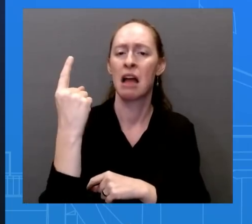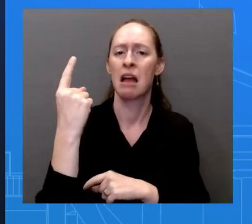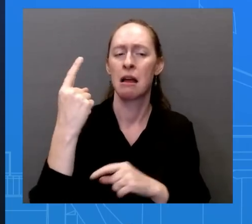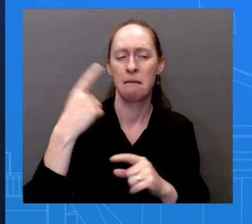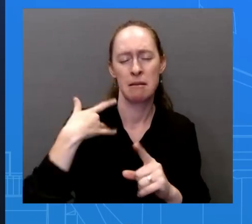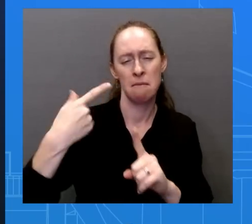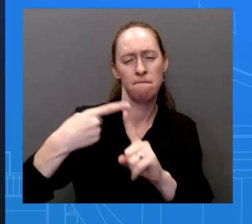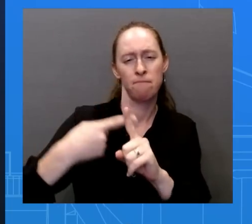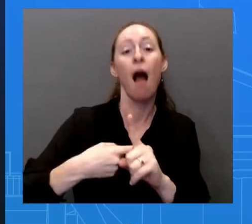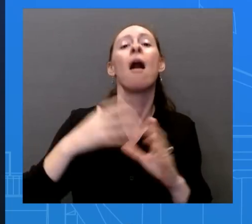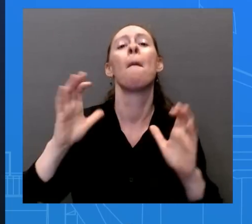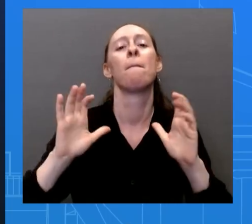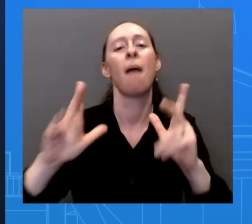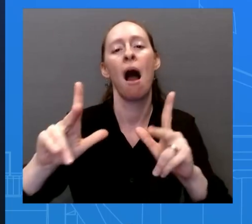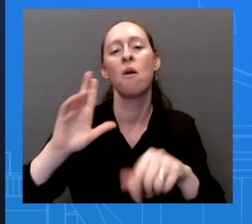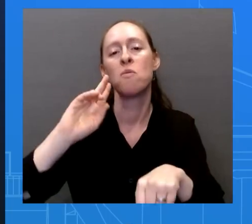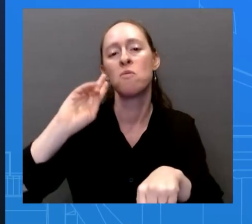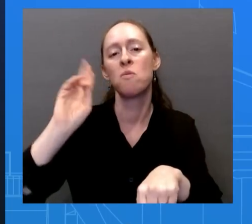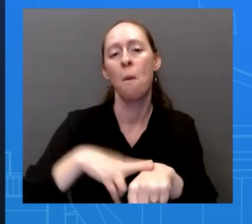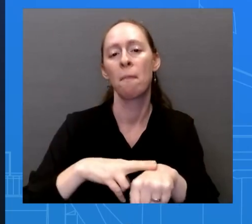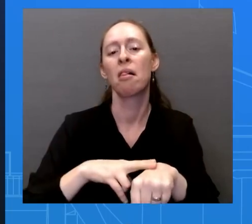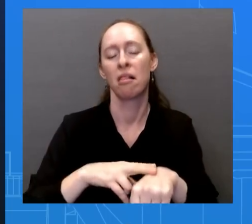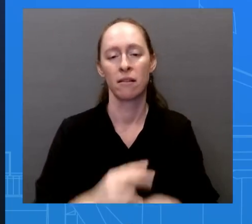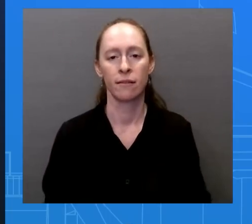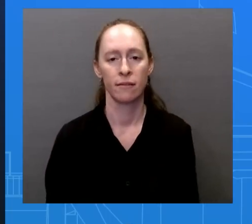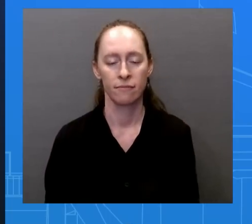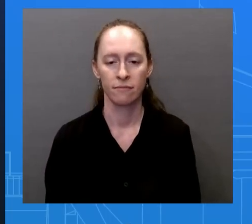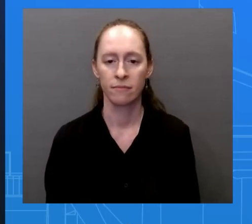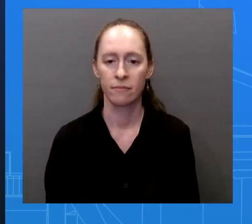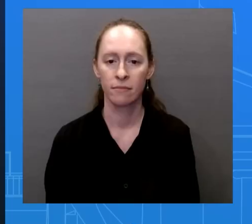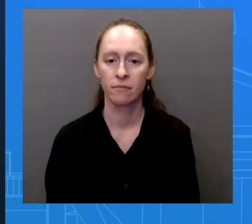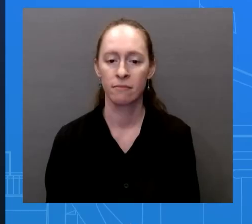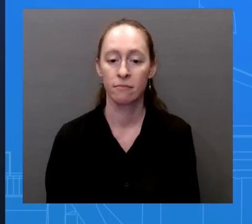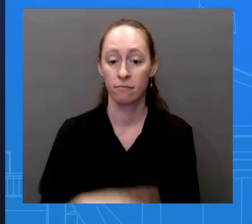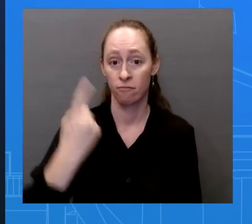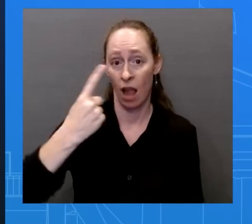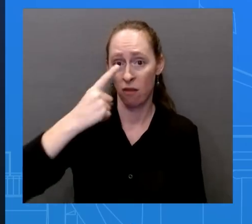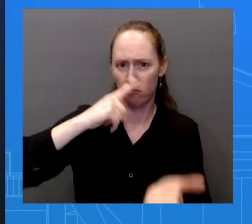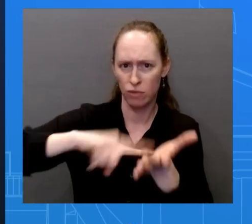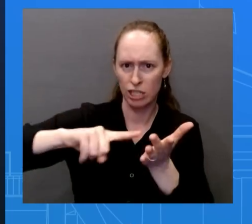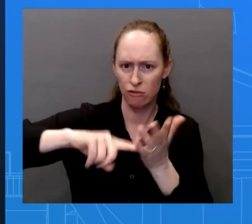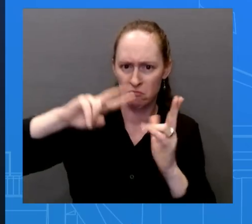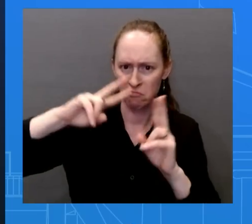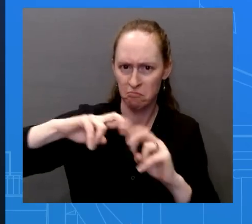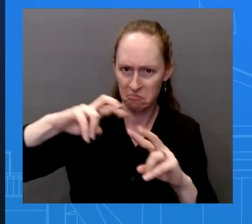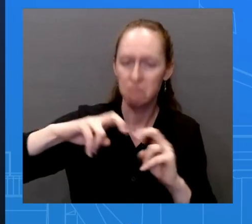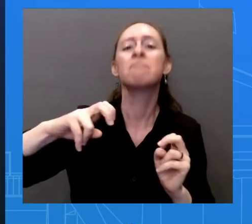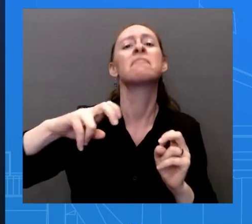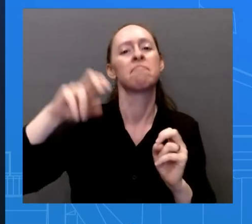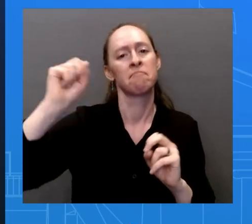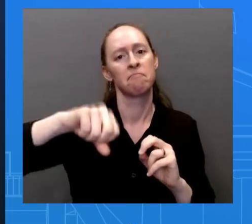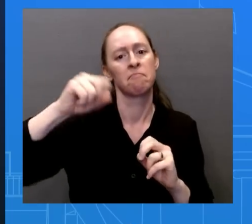suggesting there are no significant long-term impacts on the health of women or their reproductive health.